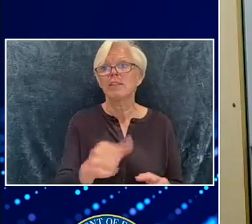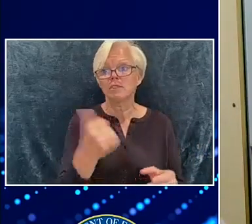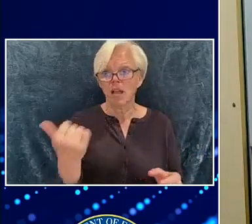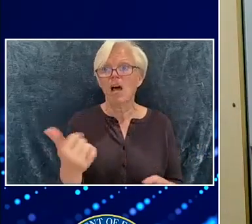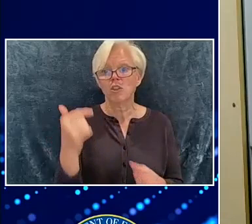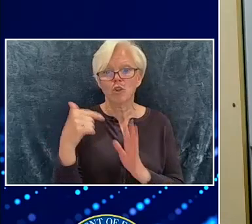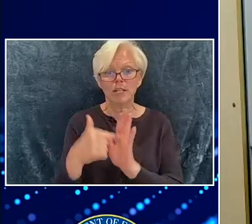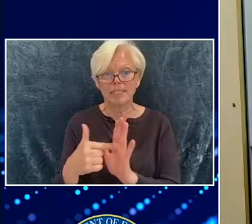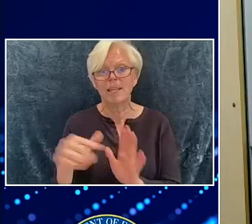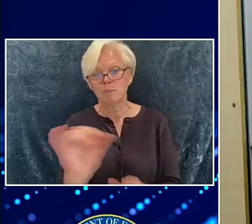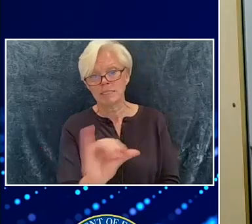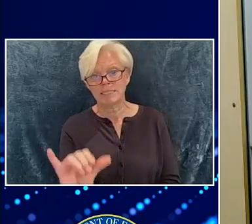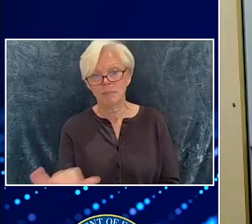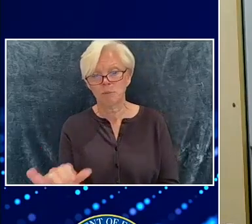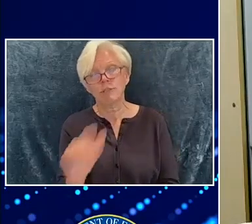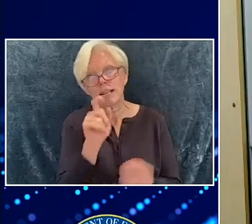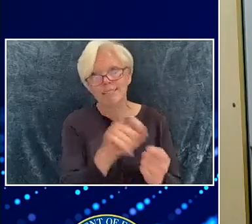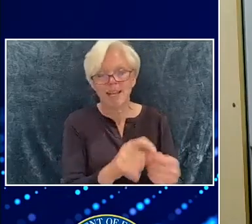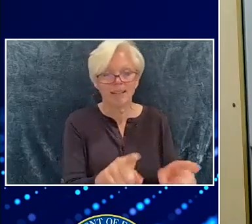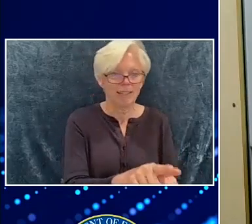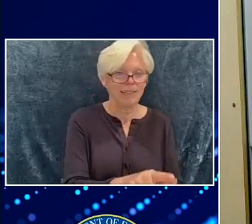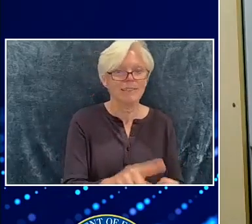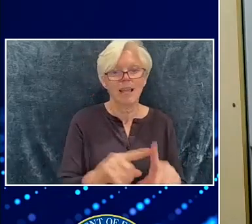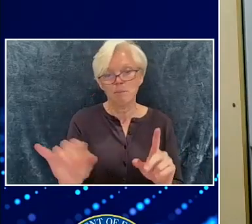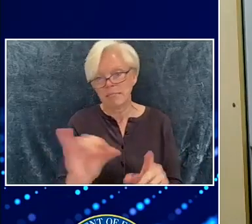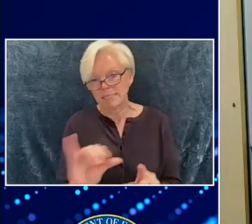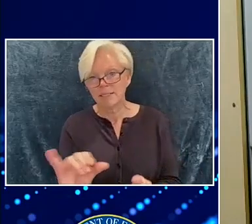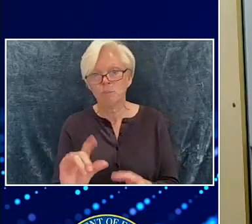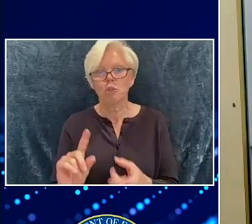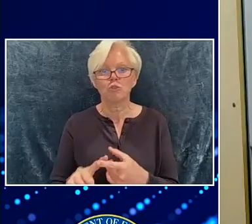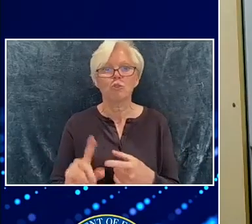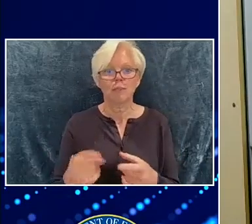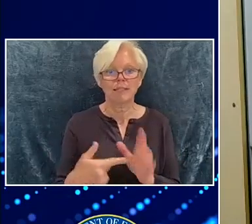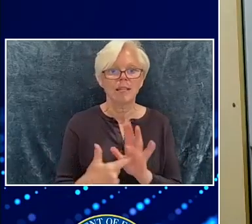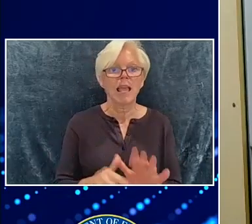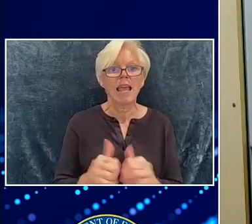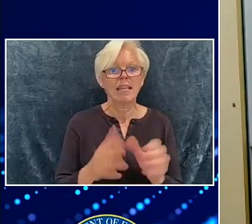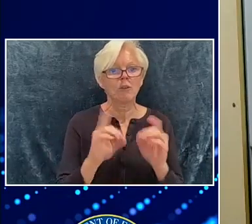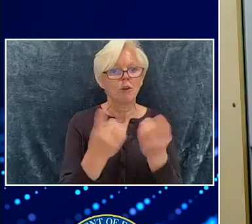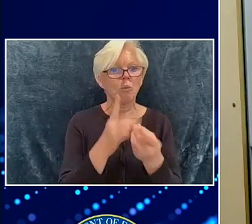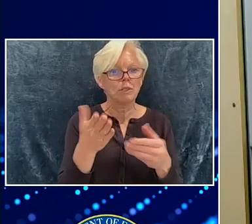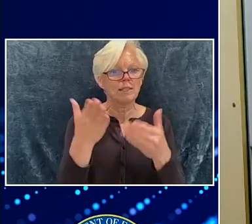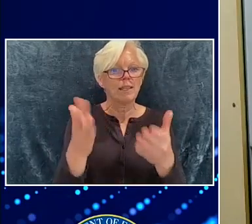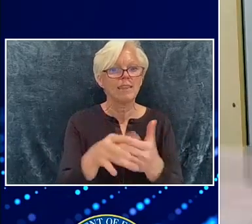similar to, but not exactly the same as this one, and how the Department would suggest that institutions would be able to